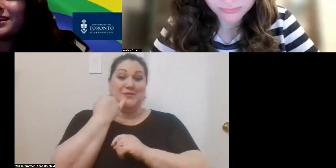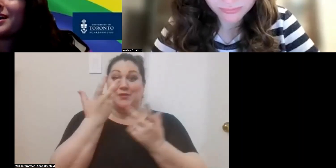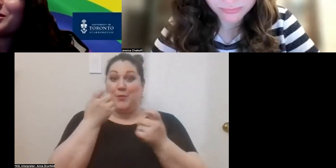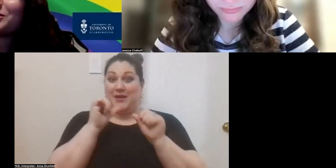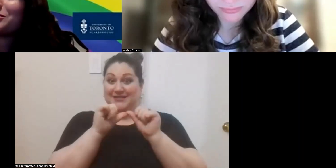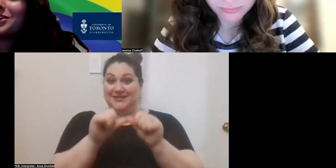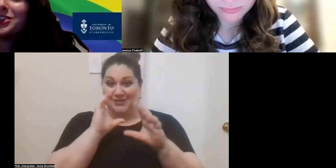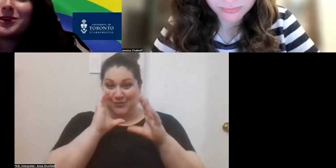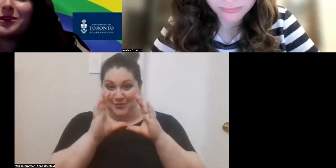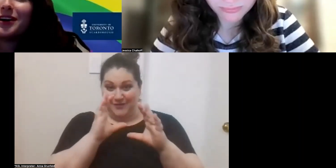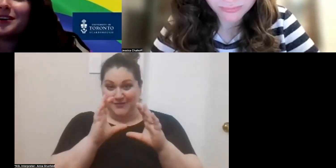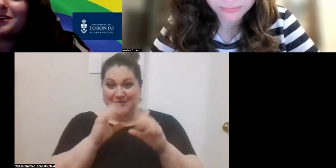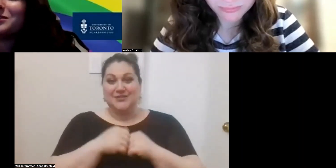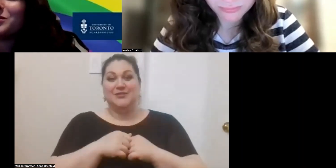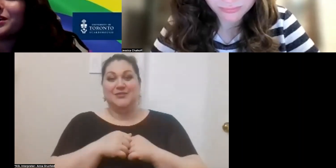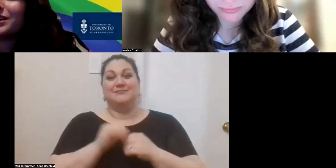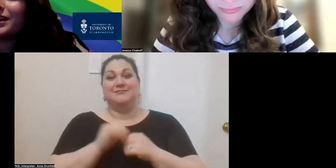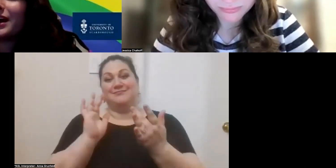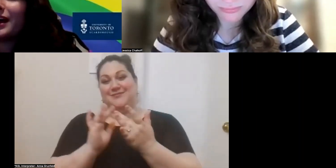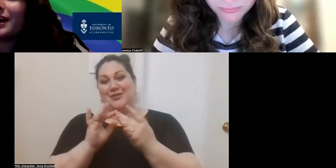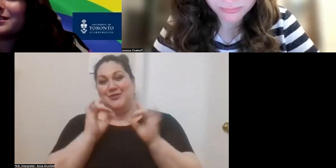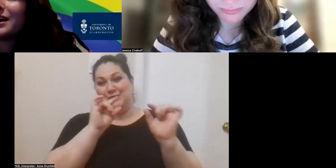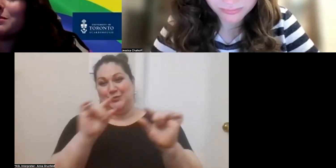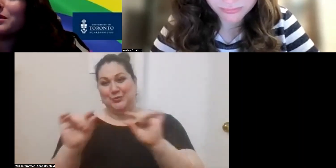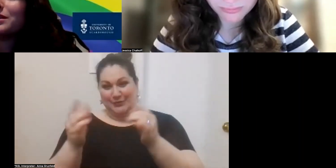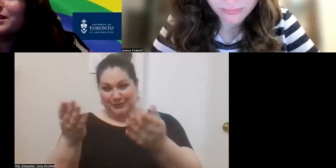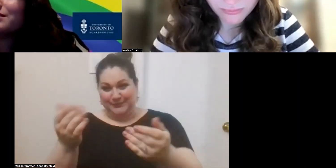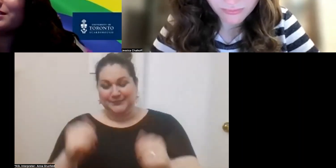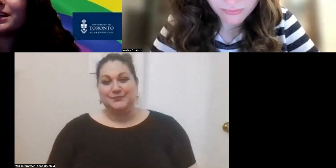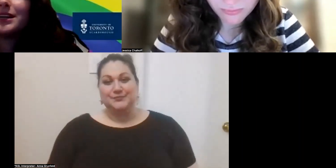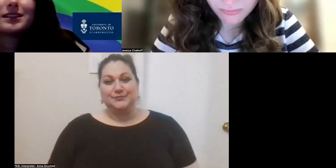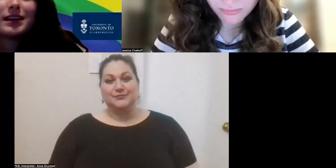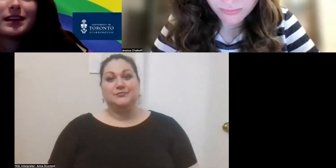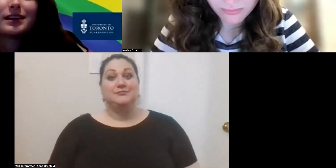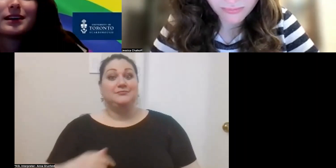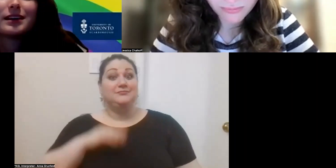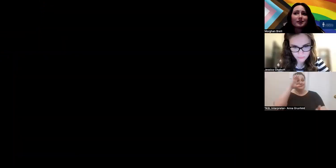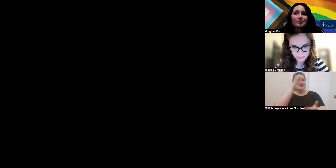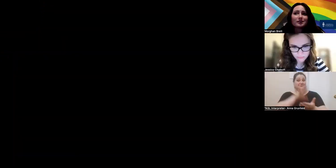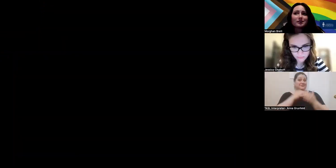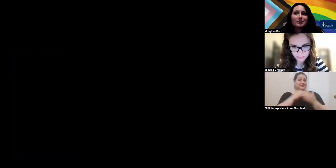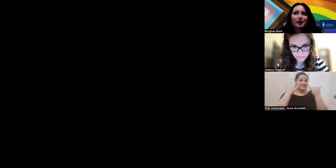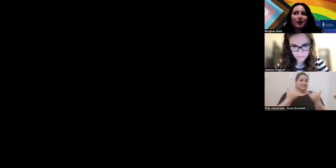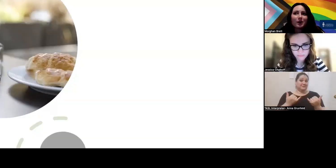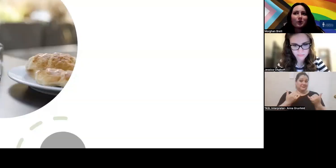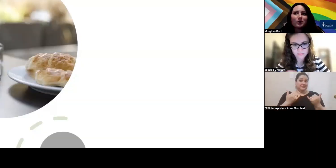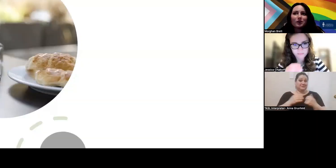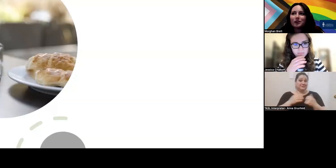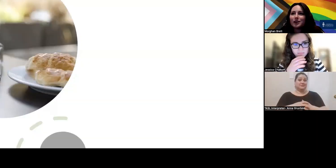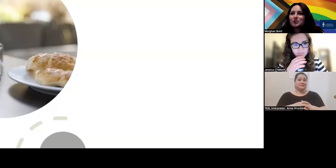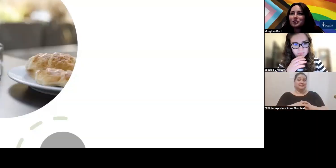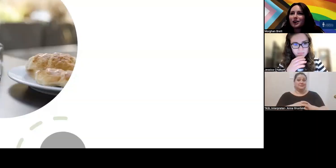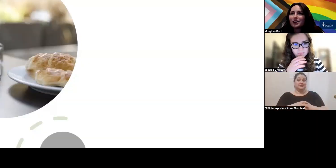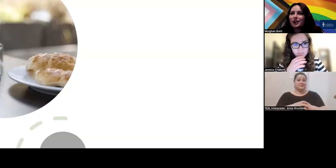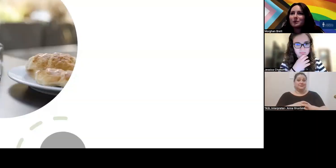reach out on twitter and I believe it is now lunchtime.